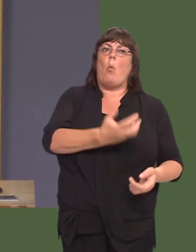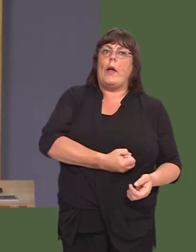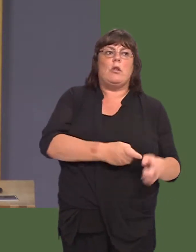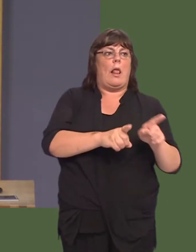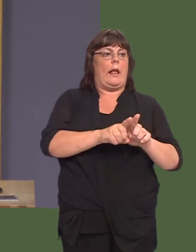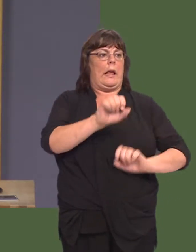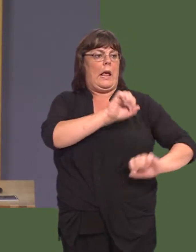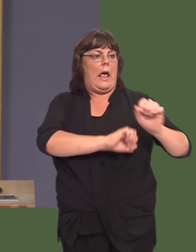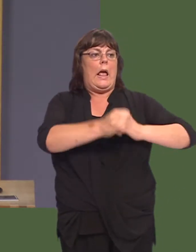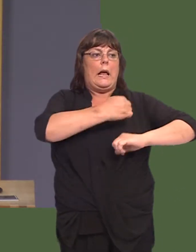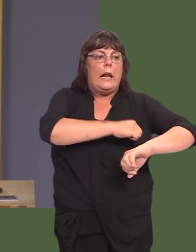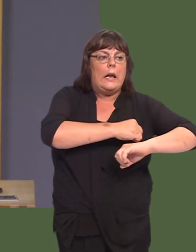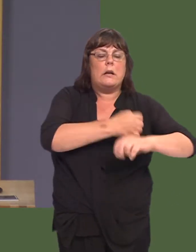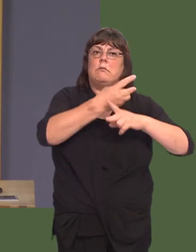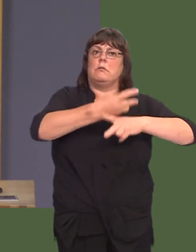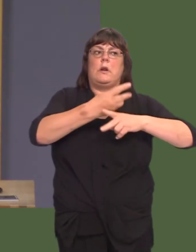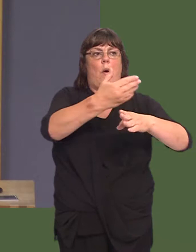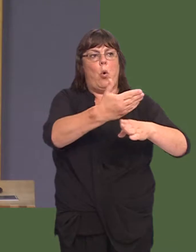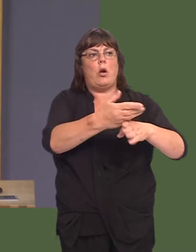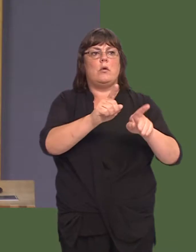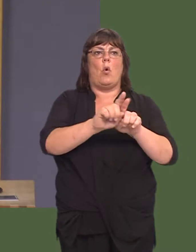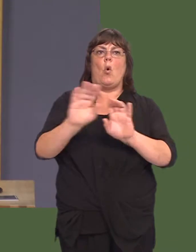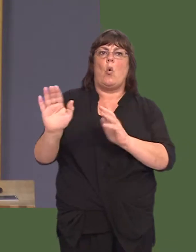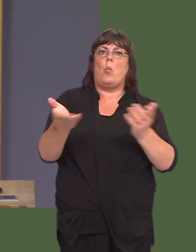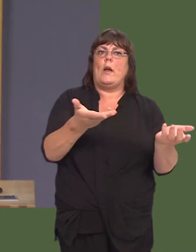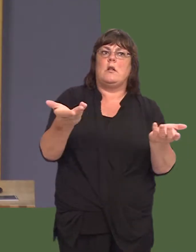scaleópeople like cleaners and care workers and waiting staff in the health serviceóand